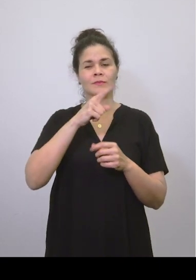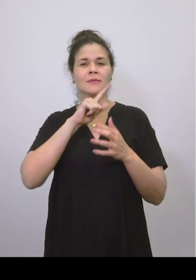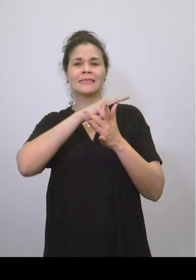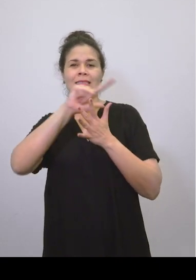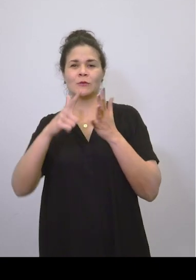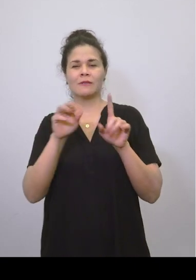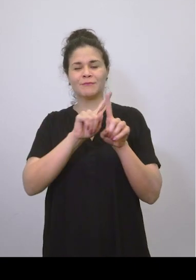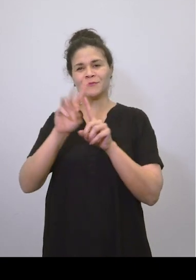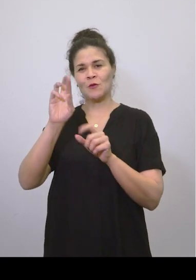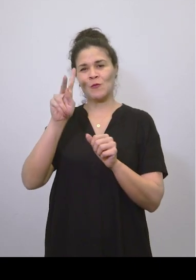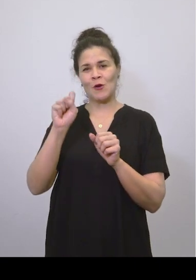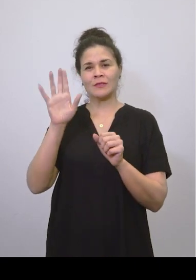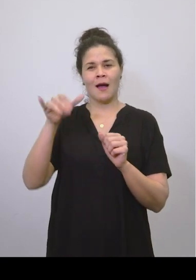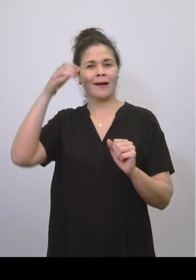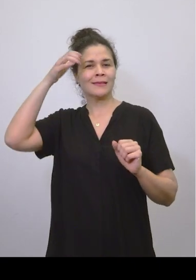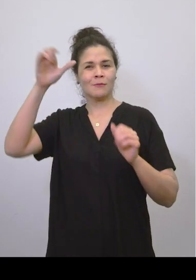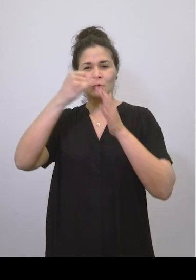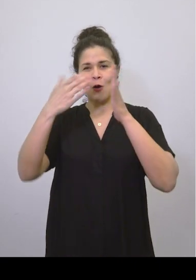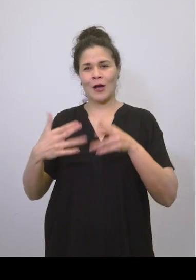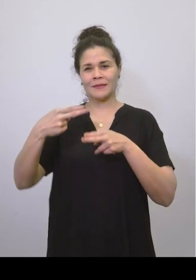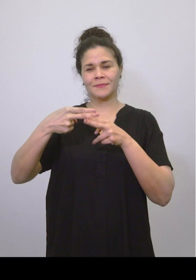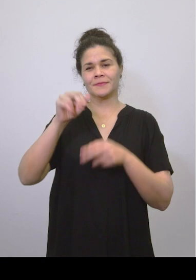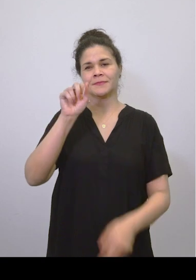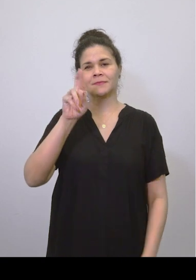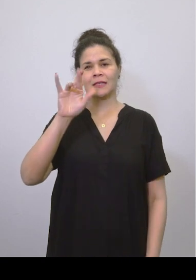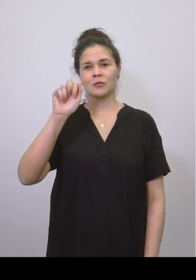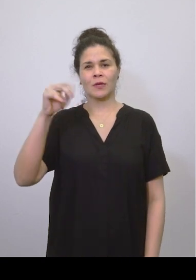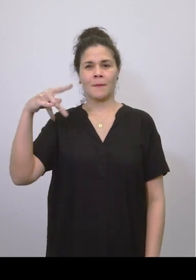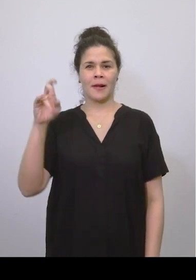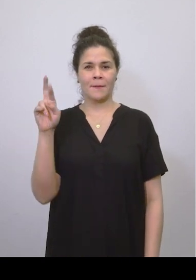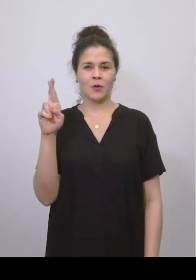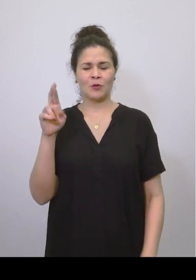and is a series of various works by the Conceptual artist Adrian Piper,